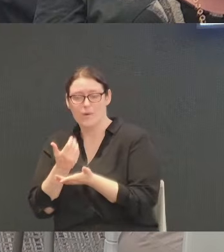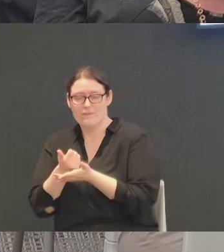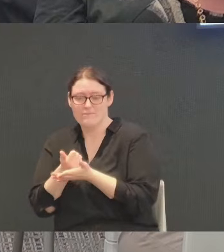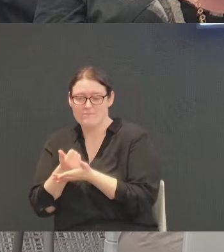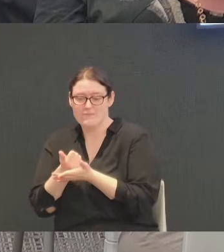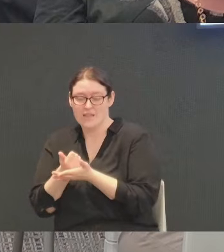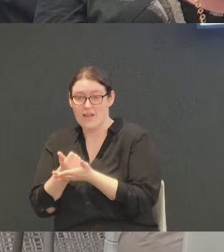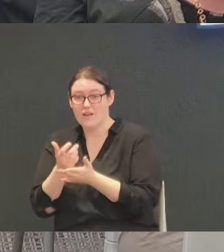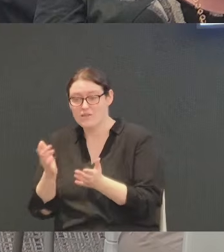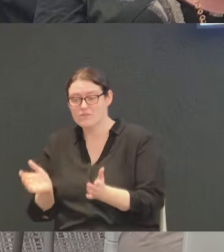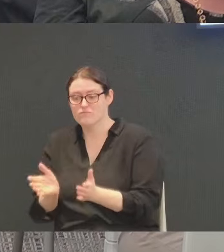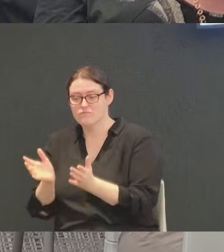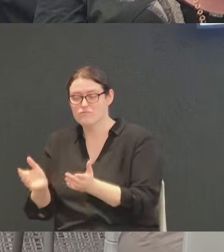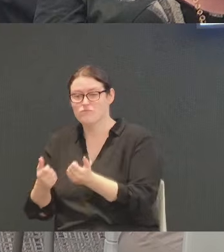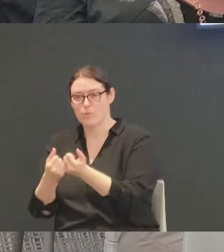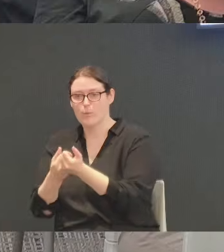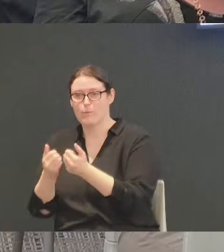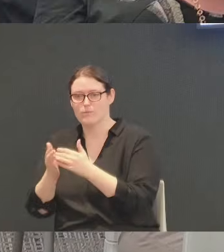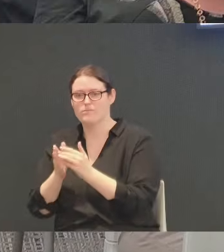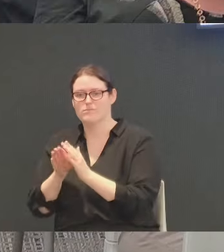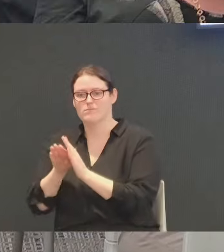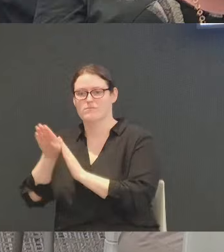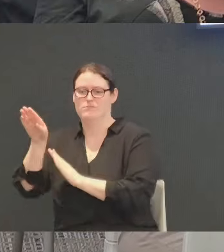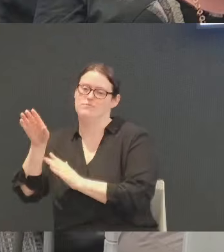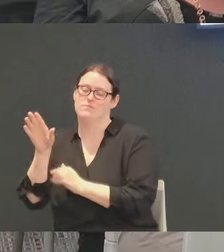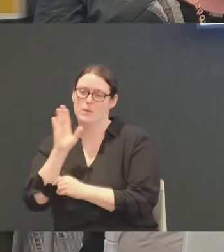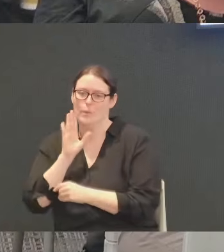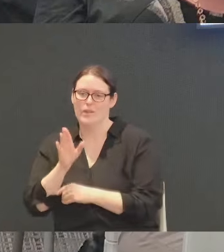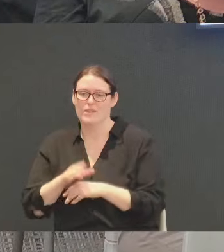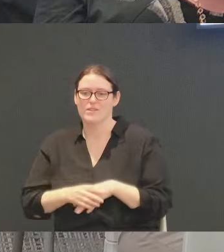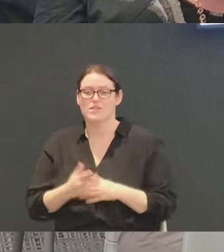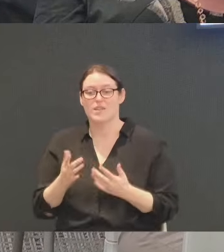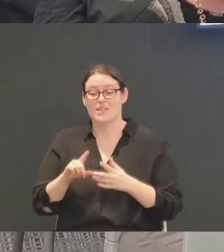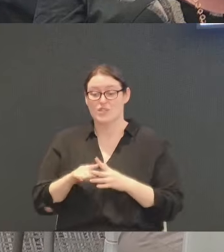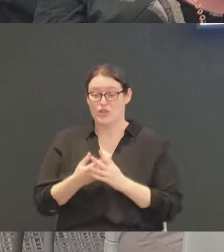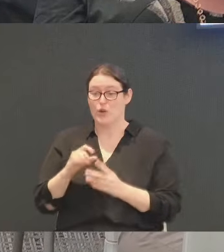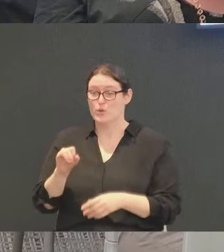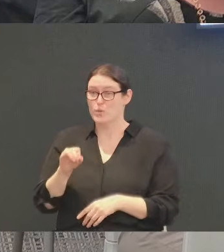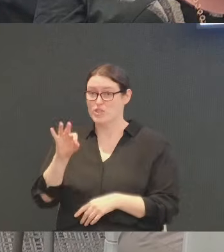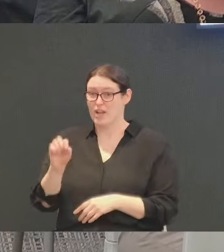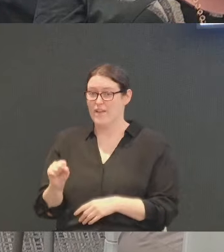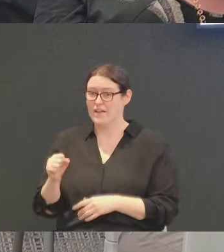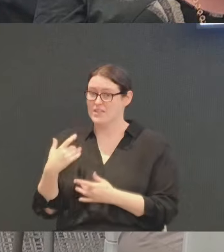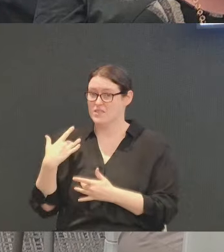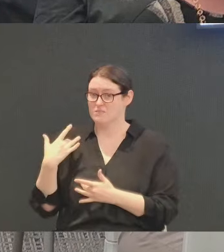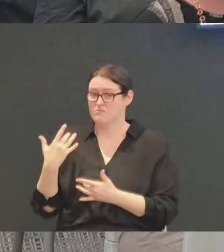That help often starts with Hamilton County Job and Family Services. I am here tonight to strongly